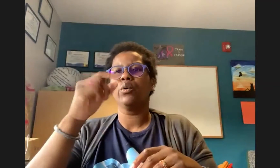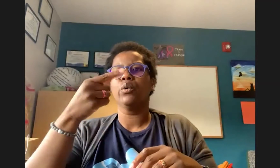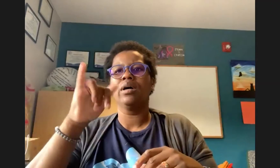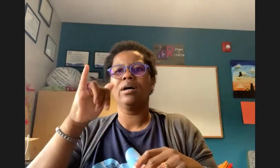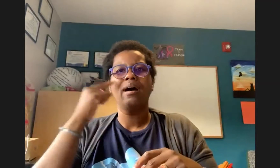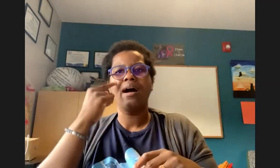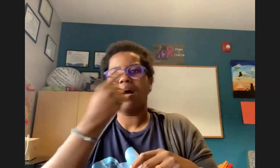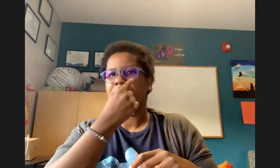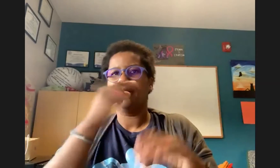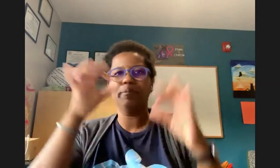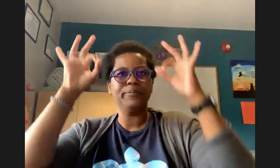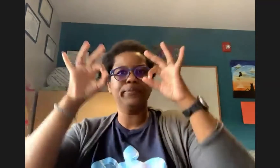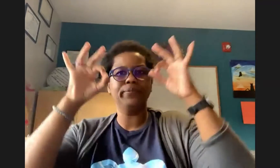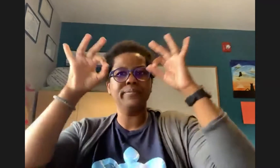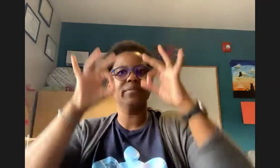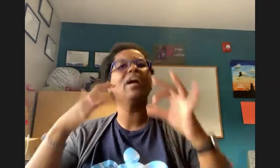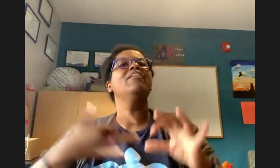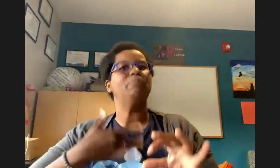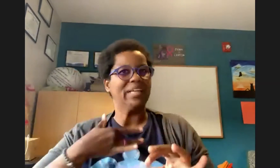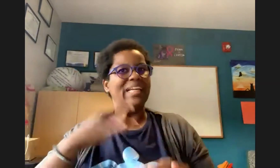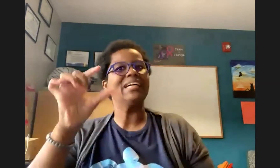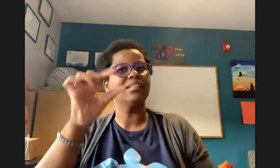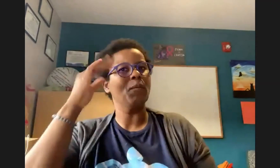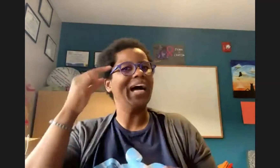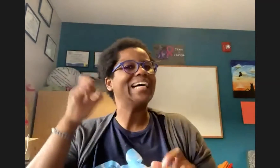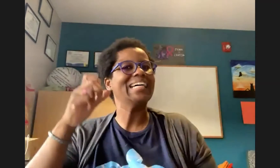Of course, they could feel the paper, the thickness of the paper,